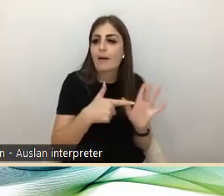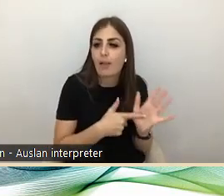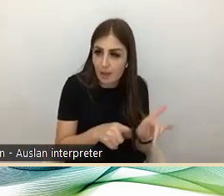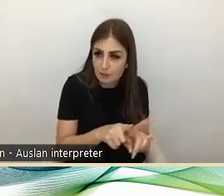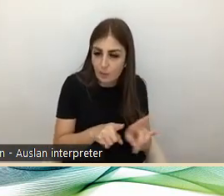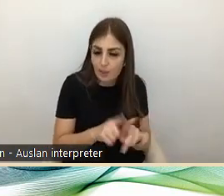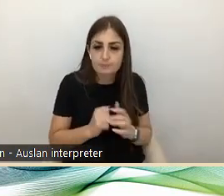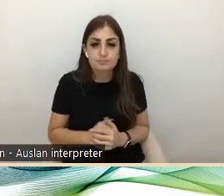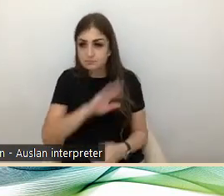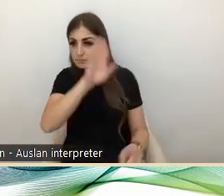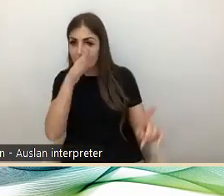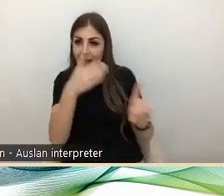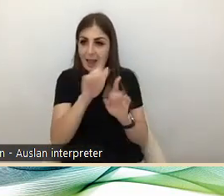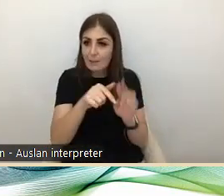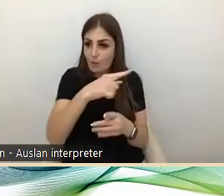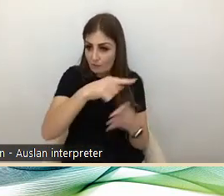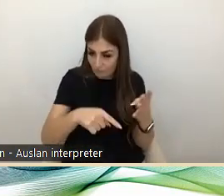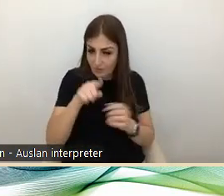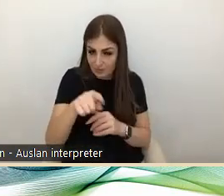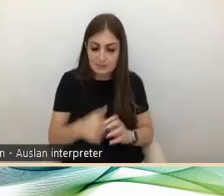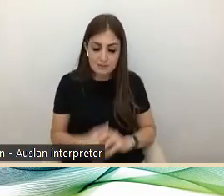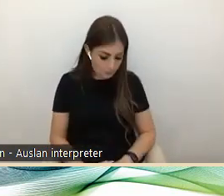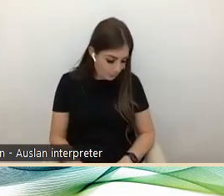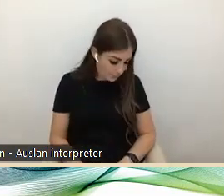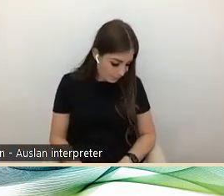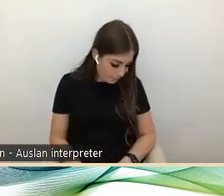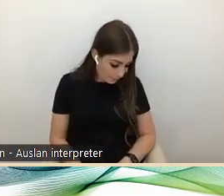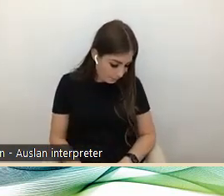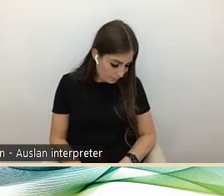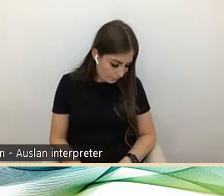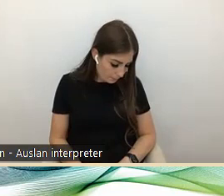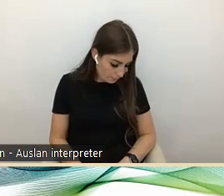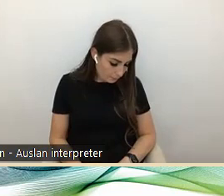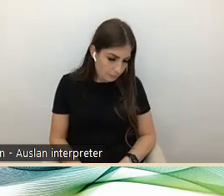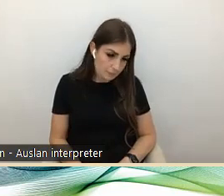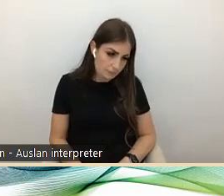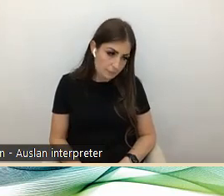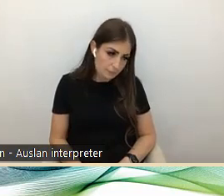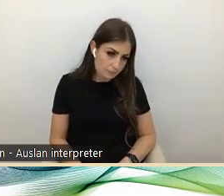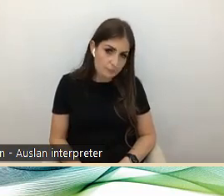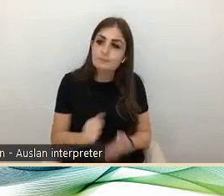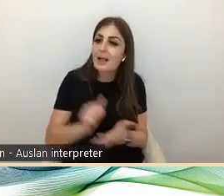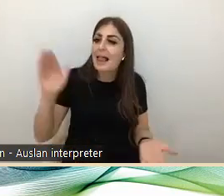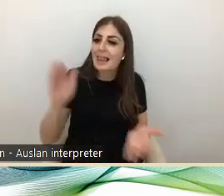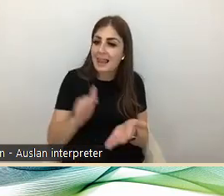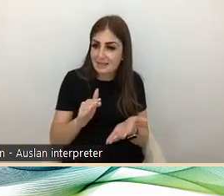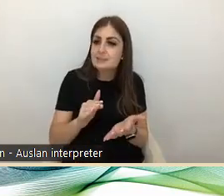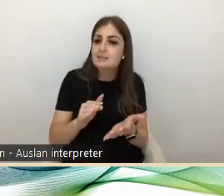The aim of the Independent Expert Review Program is to reduce the number of NDIS appeals that